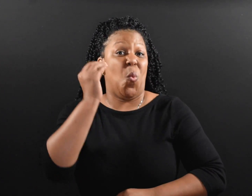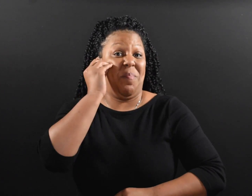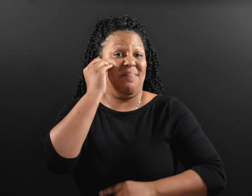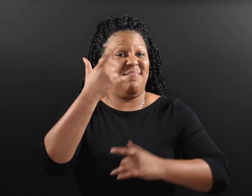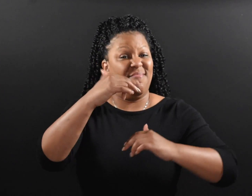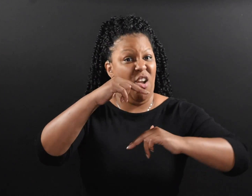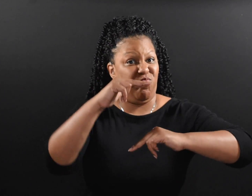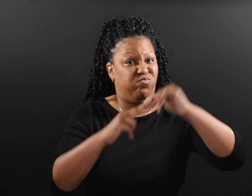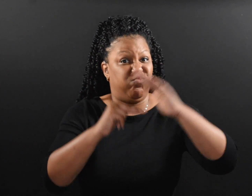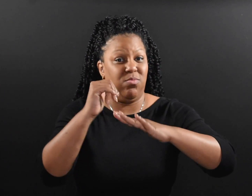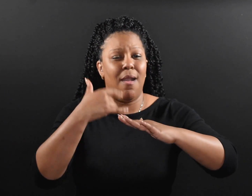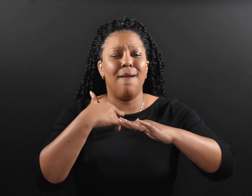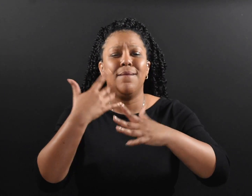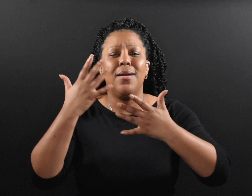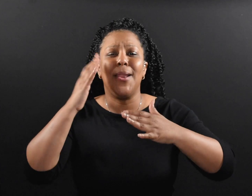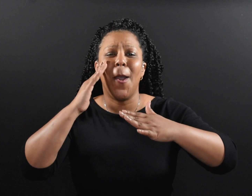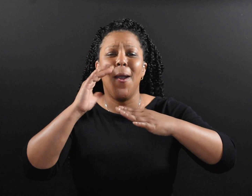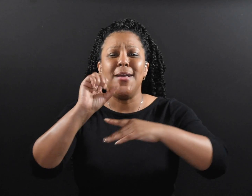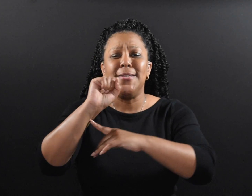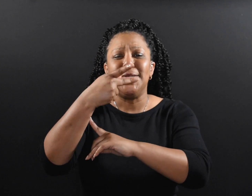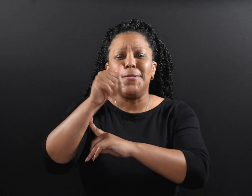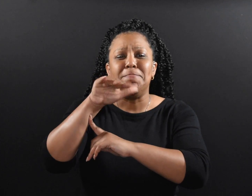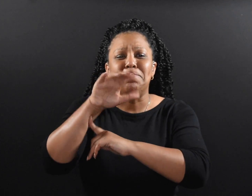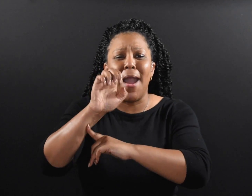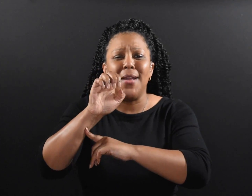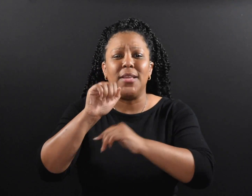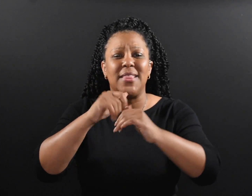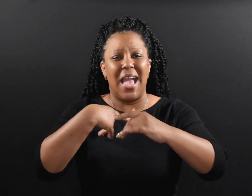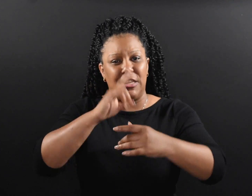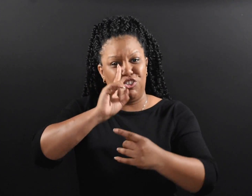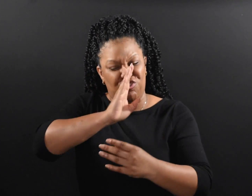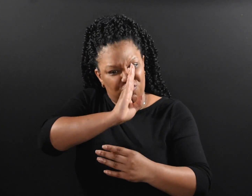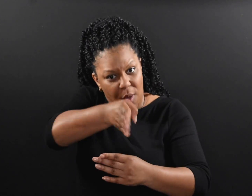Homes built with crawl spaces are directly connected to the soil